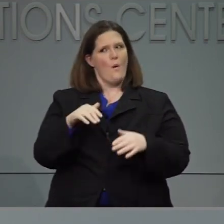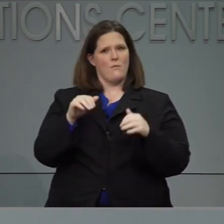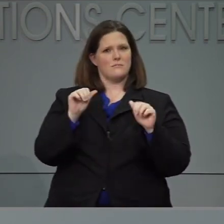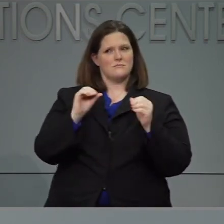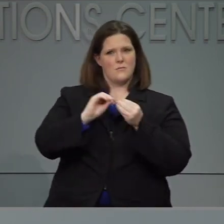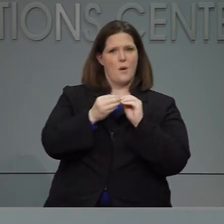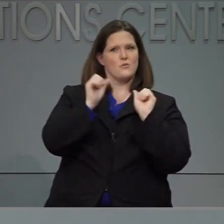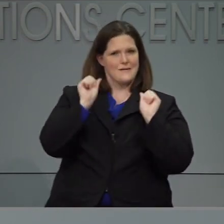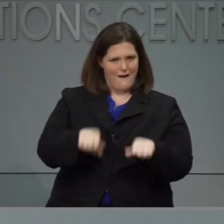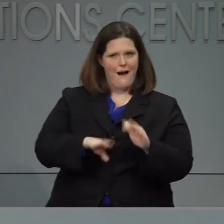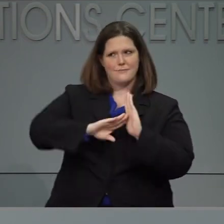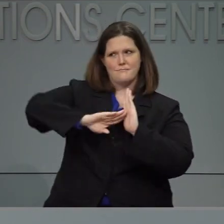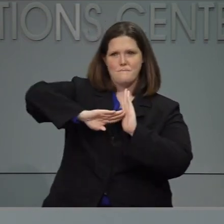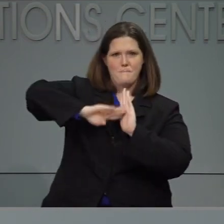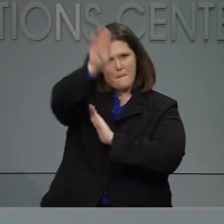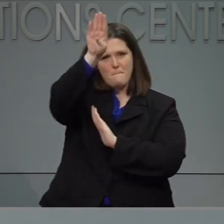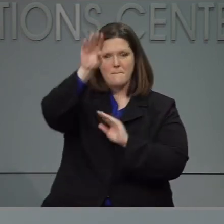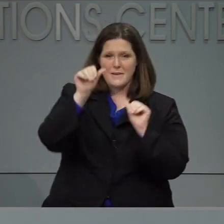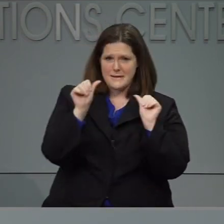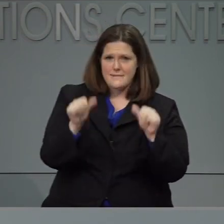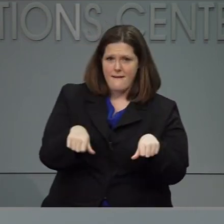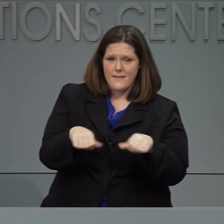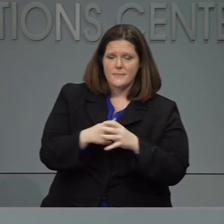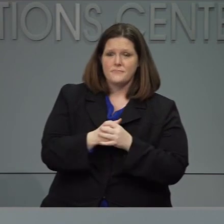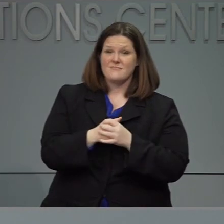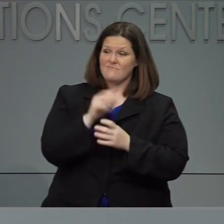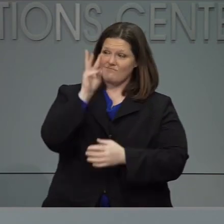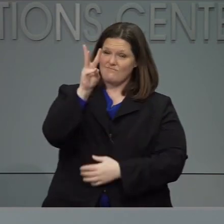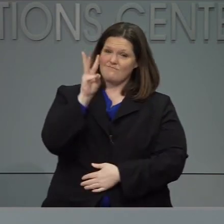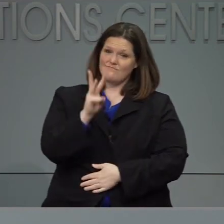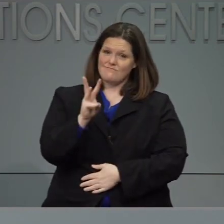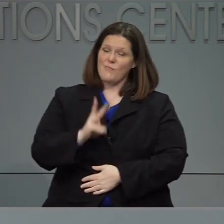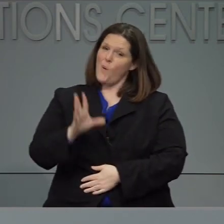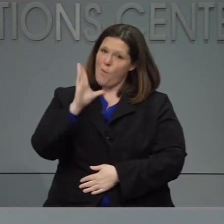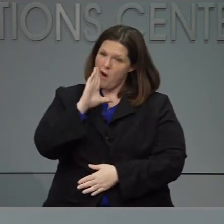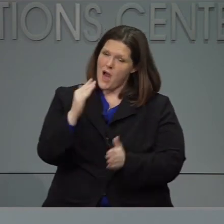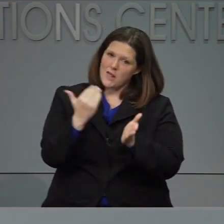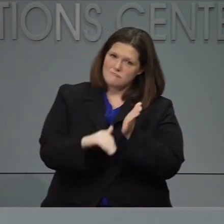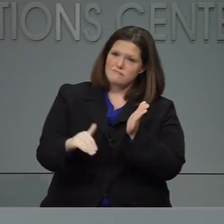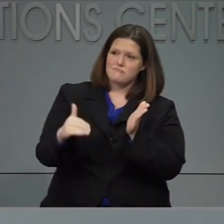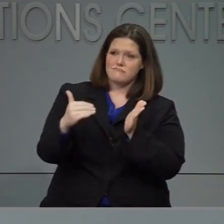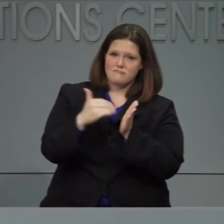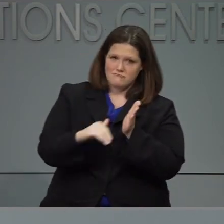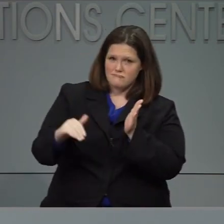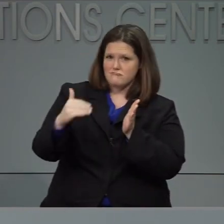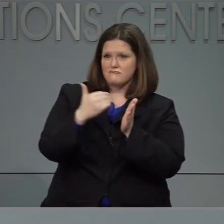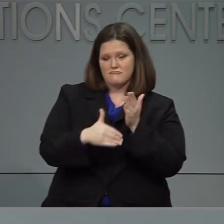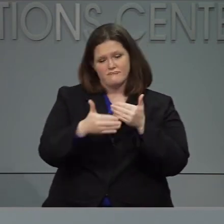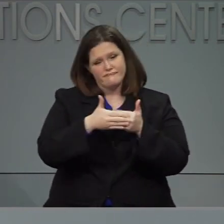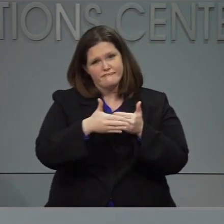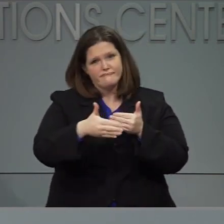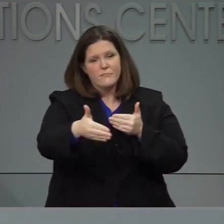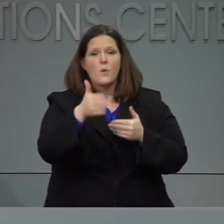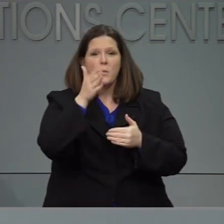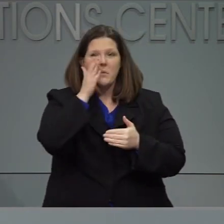THE 3 W'S IS GOING TO BE PART OF ALL OF OUR LIVES DURING THE MONTHS TO COME. TODAY I WANTED TO GET A LITTLE DEEPER AND TALK ABOUT WHAT THE